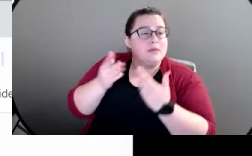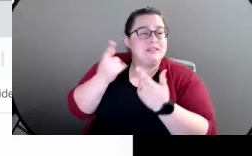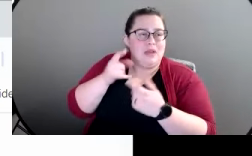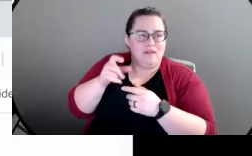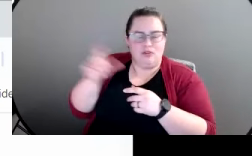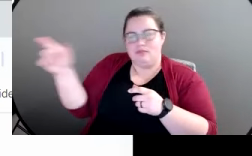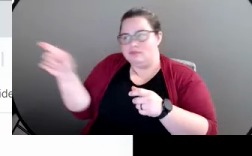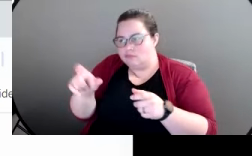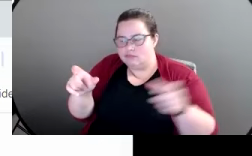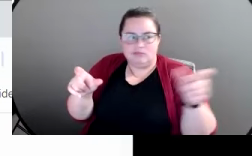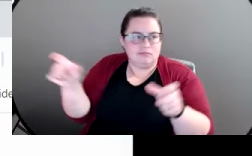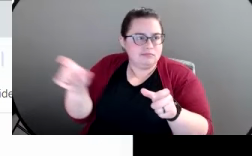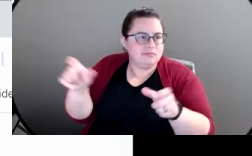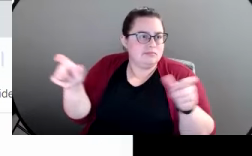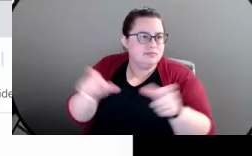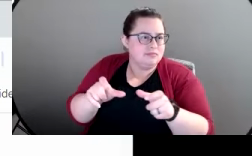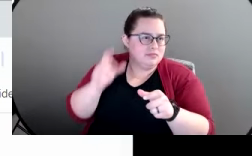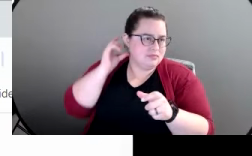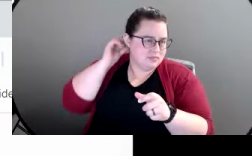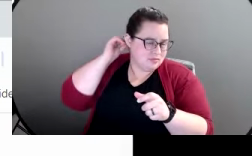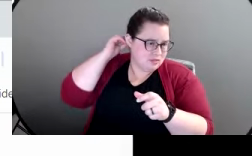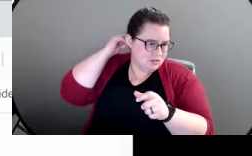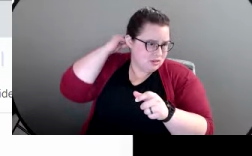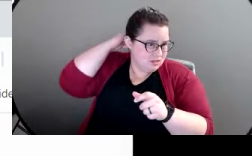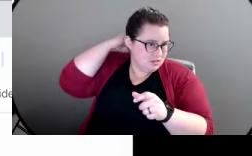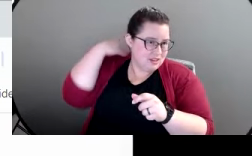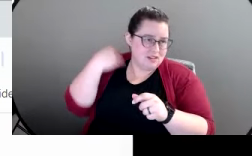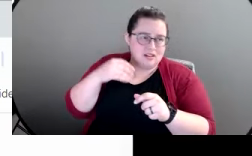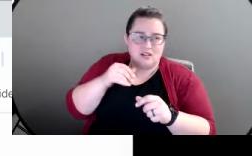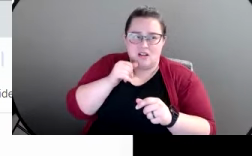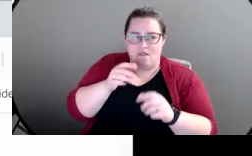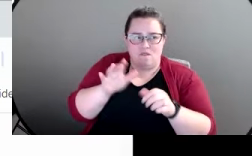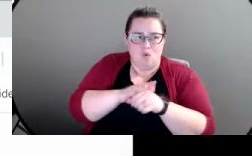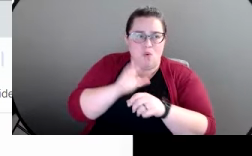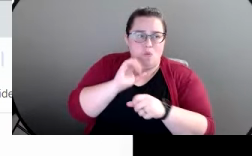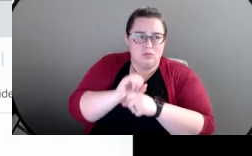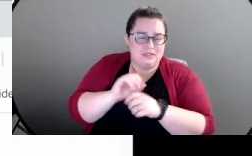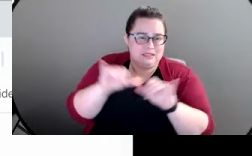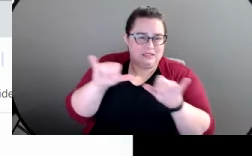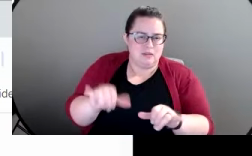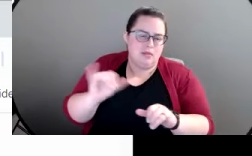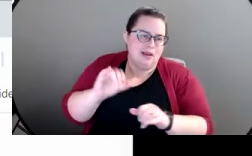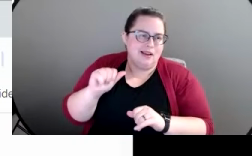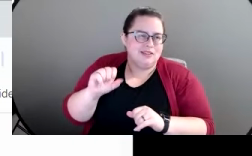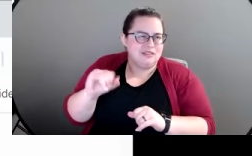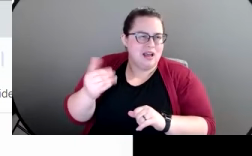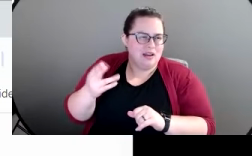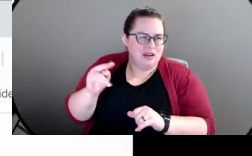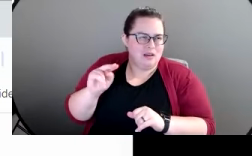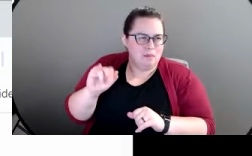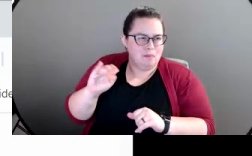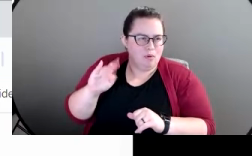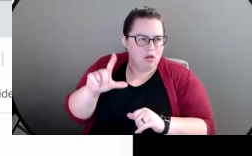as a full home working system, like you would find in assignable, those are full on homeworking systems created per textbook.